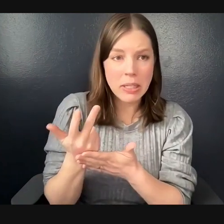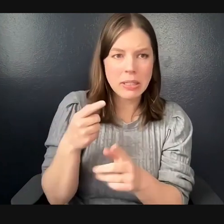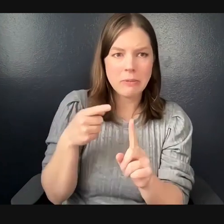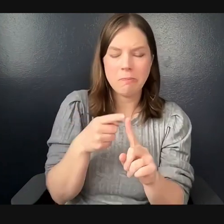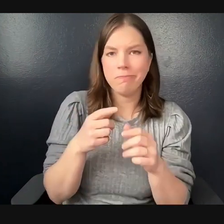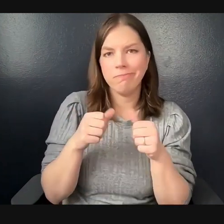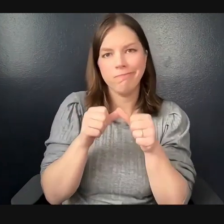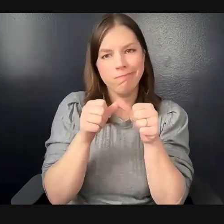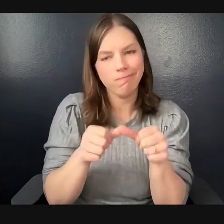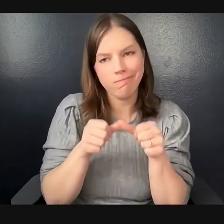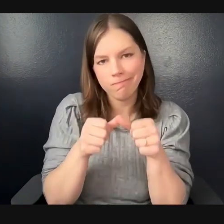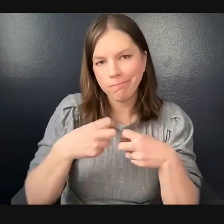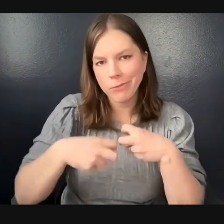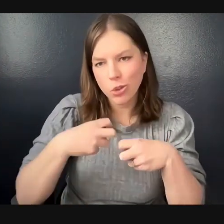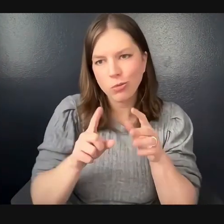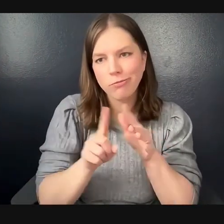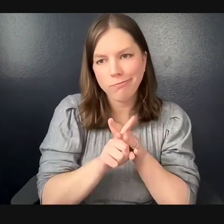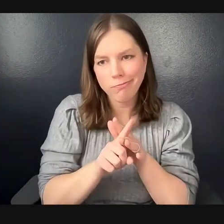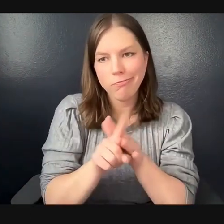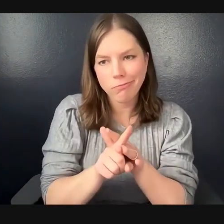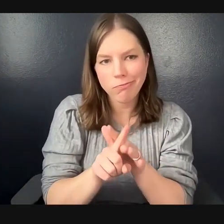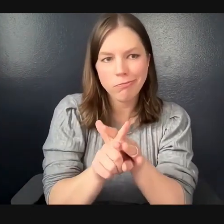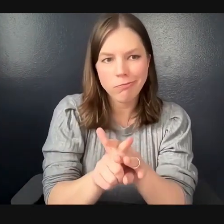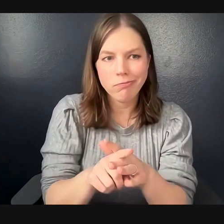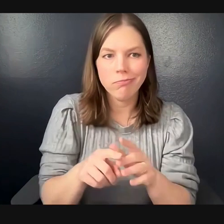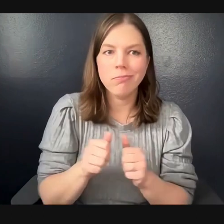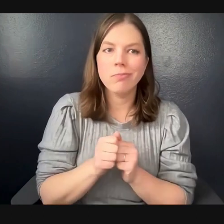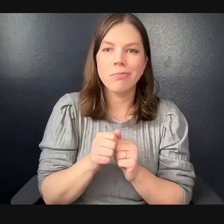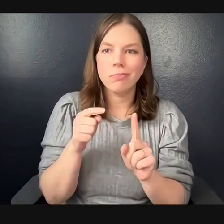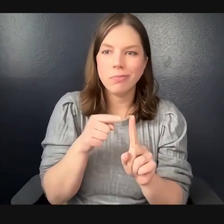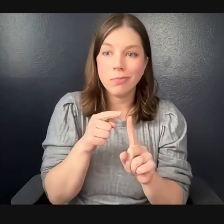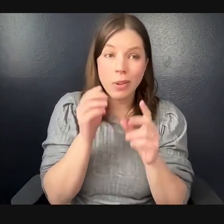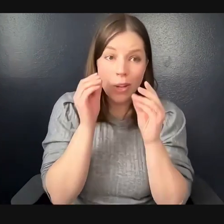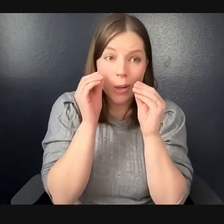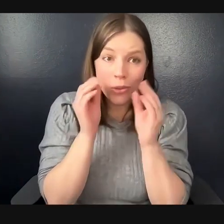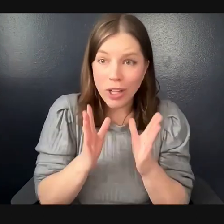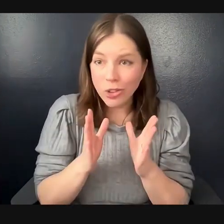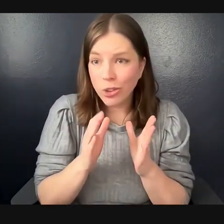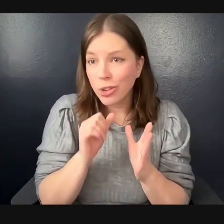For the past three weeks, those services have consistent problems.